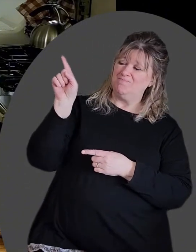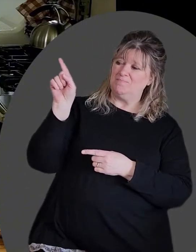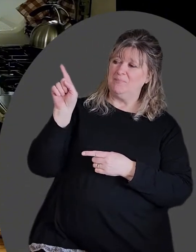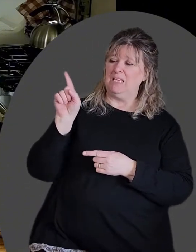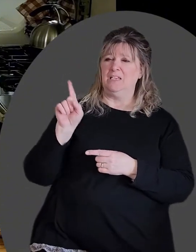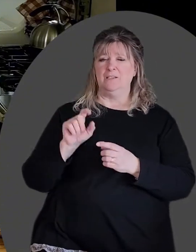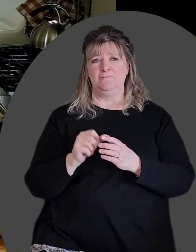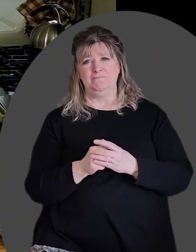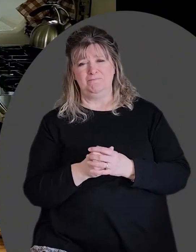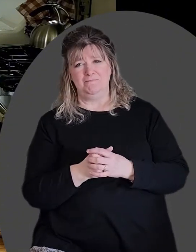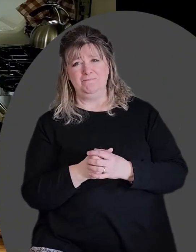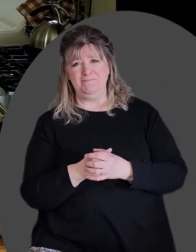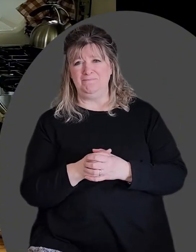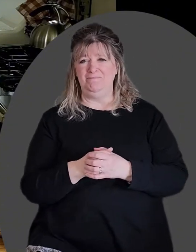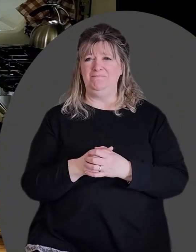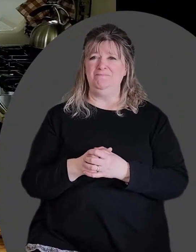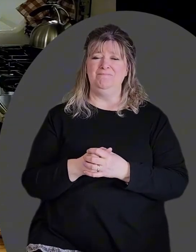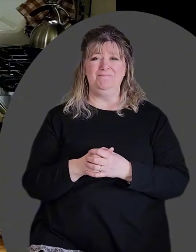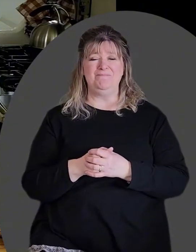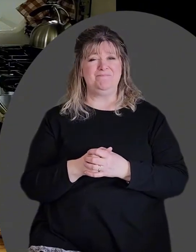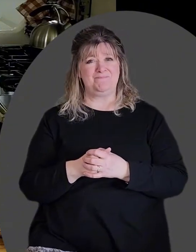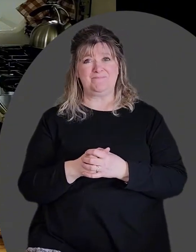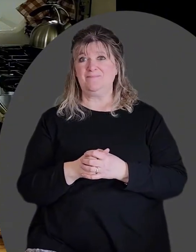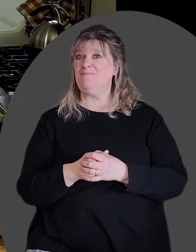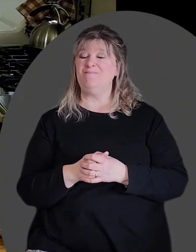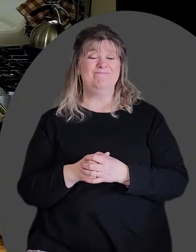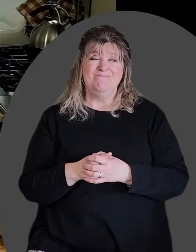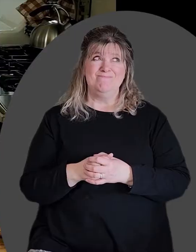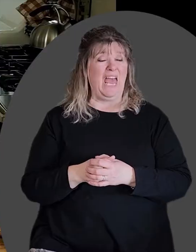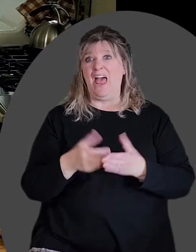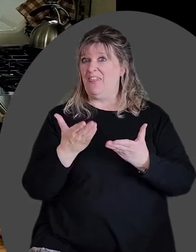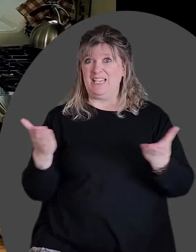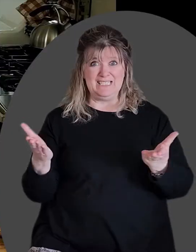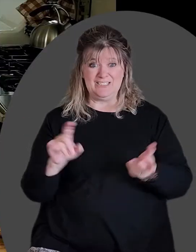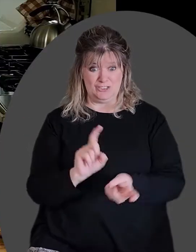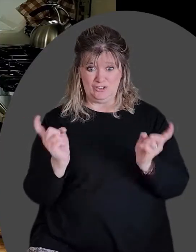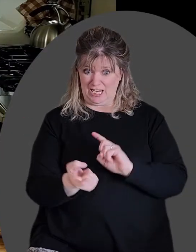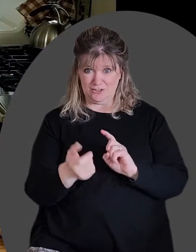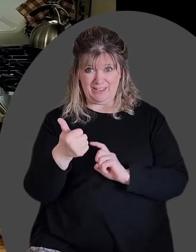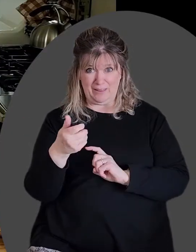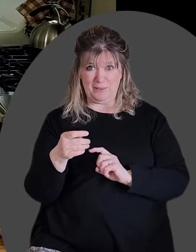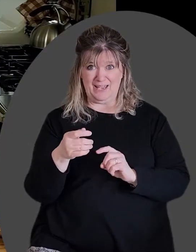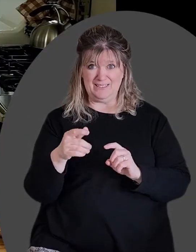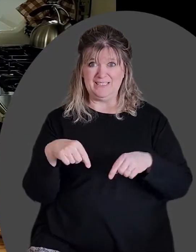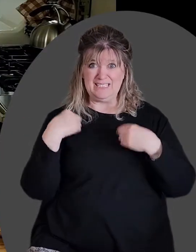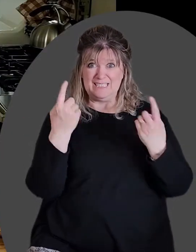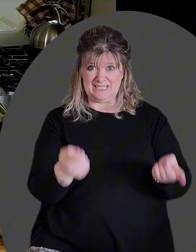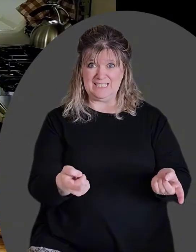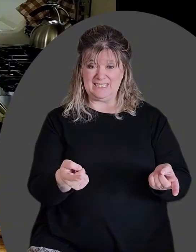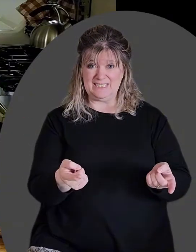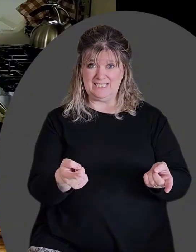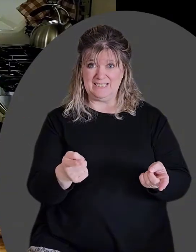somewhere here so things have changed a little bit since we've been at last been in my kitchen